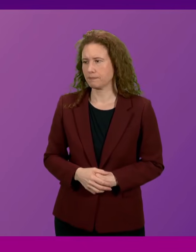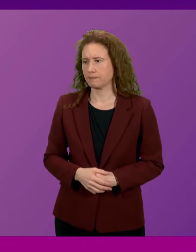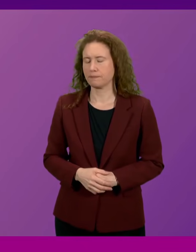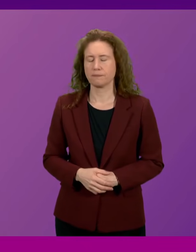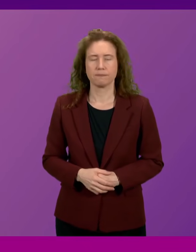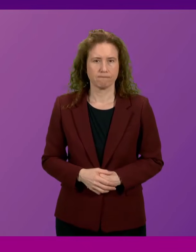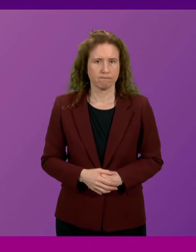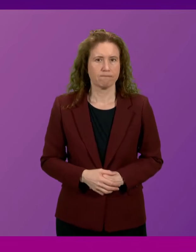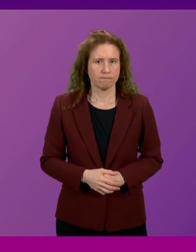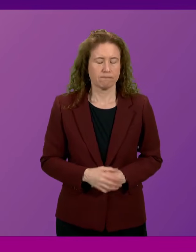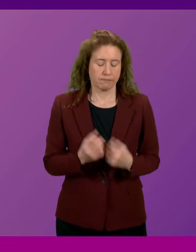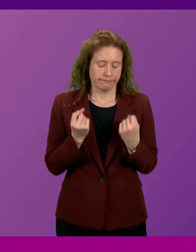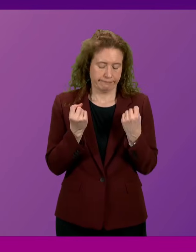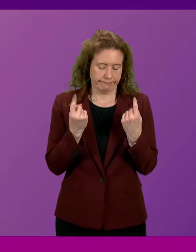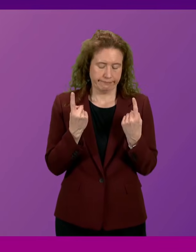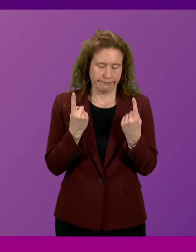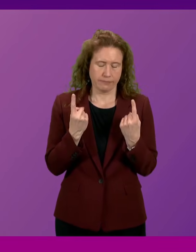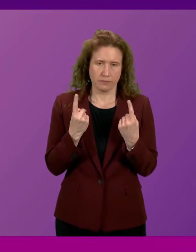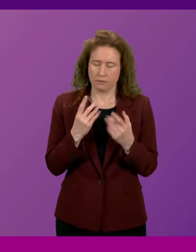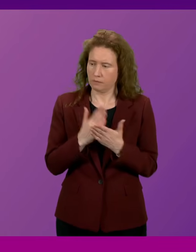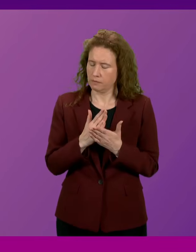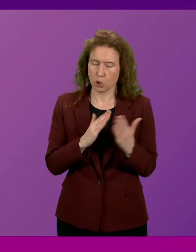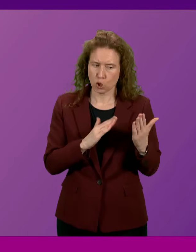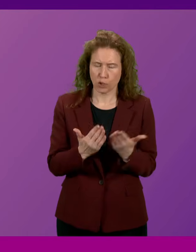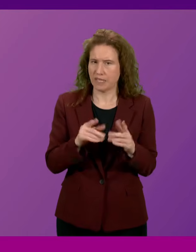I understand the importance of services such as the one affected by the issue that